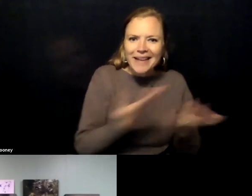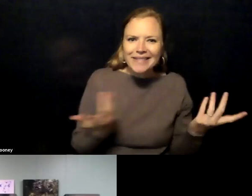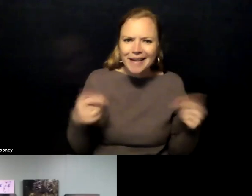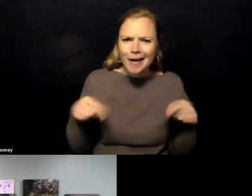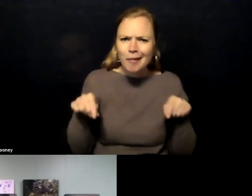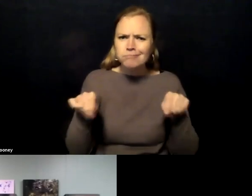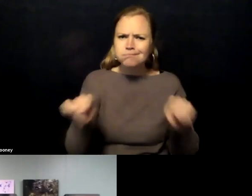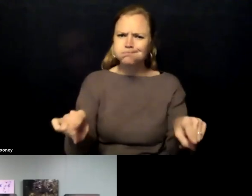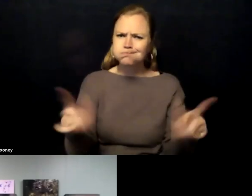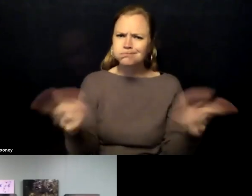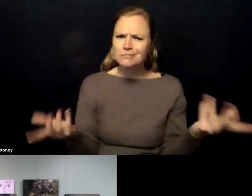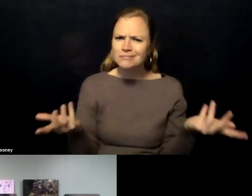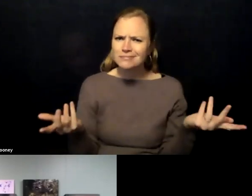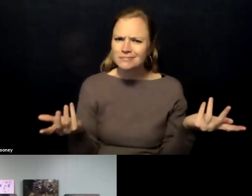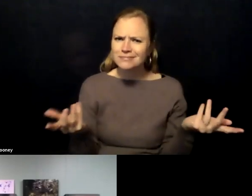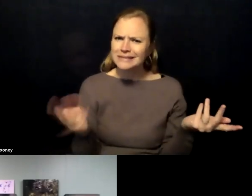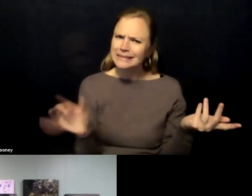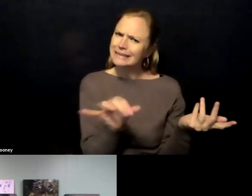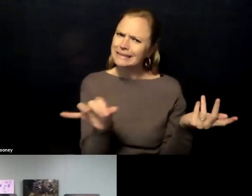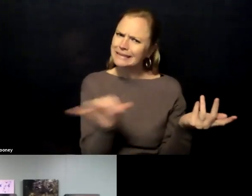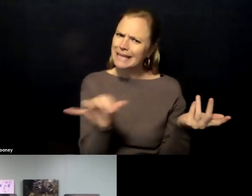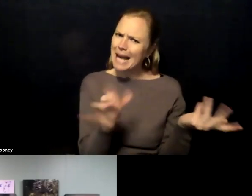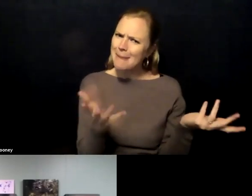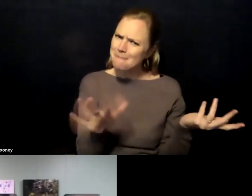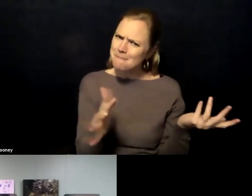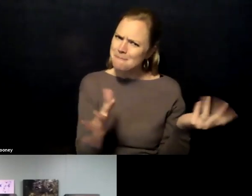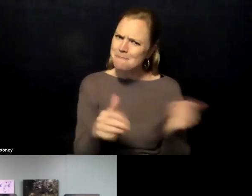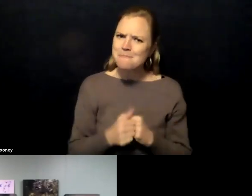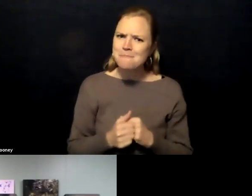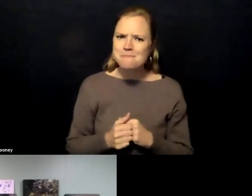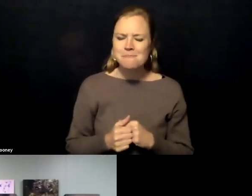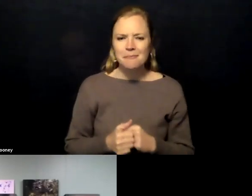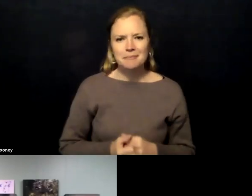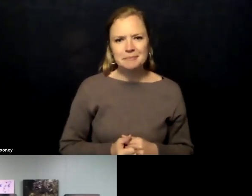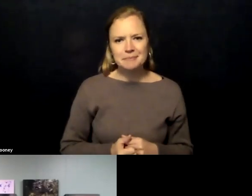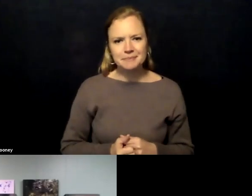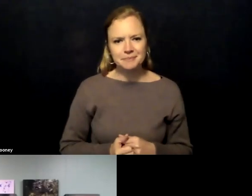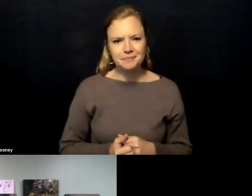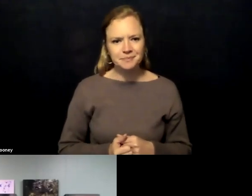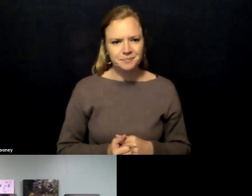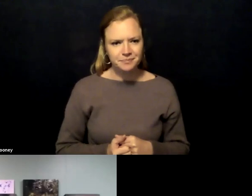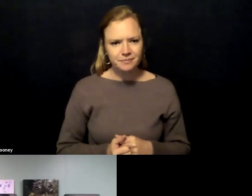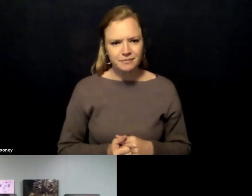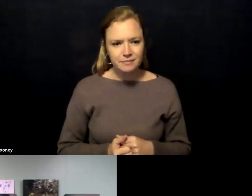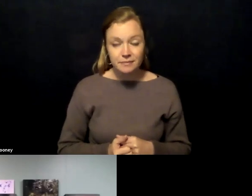caring for the living collection?